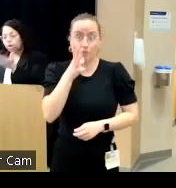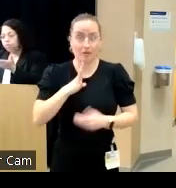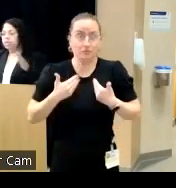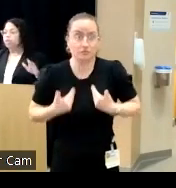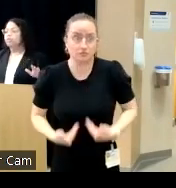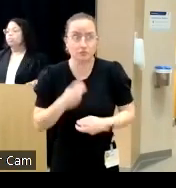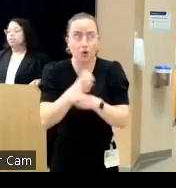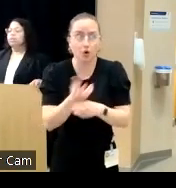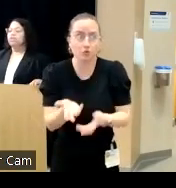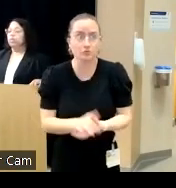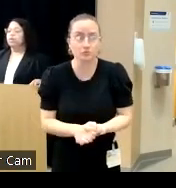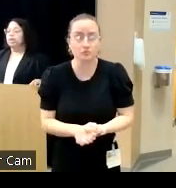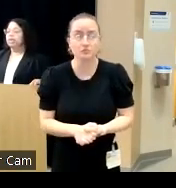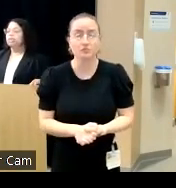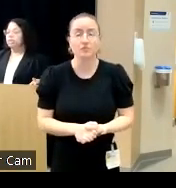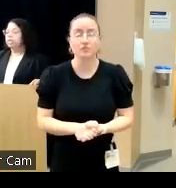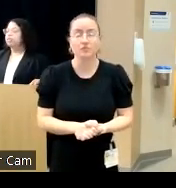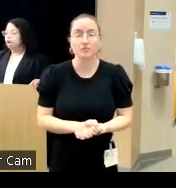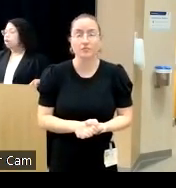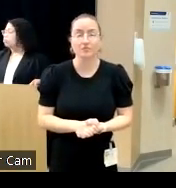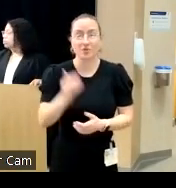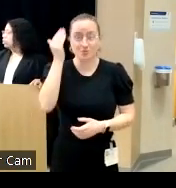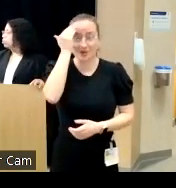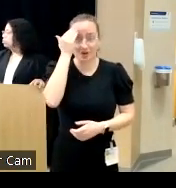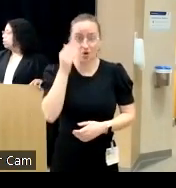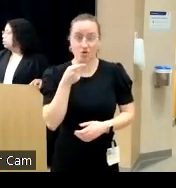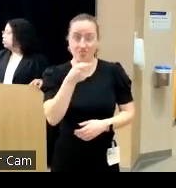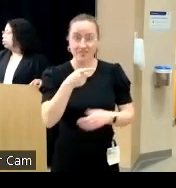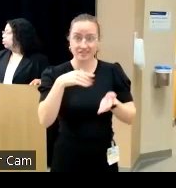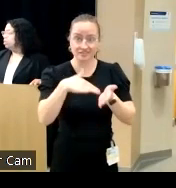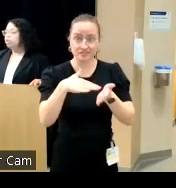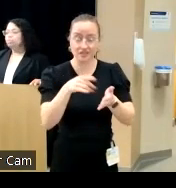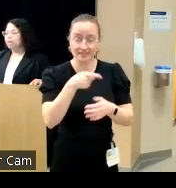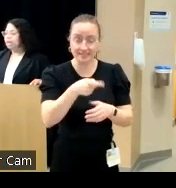what we noted from some of this work is it is hard for some of these young women but